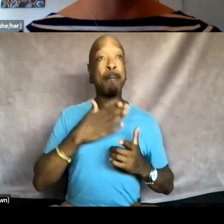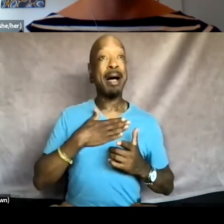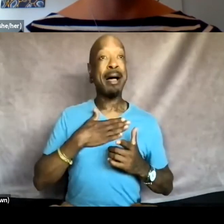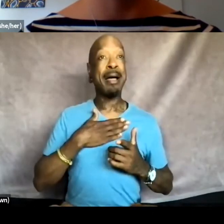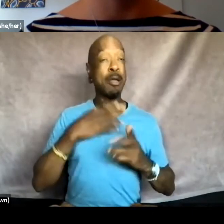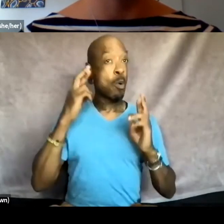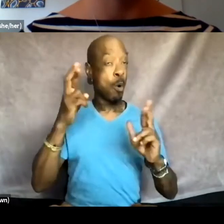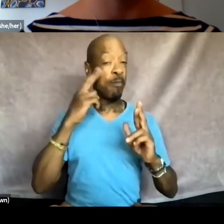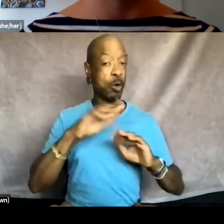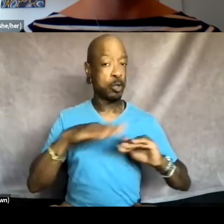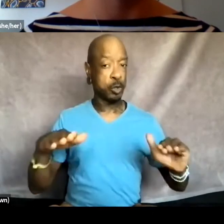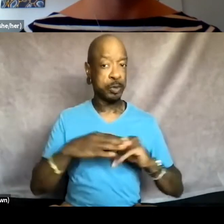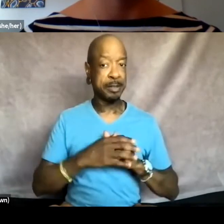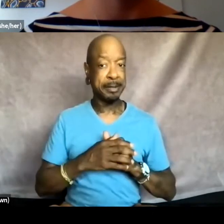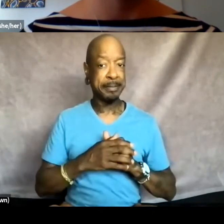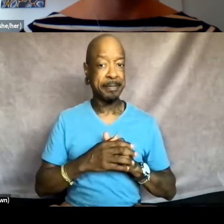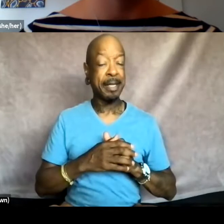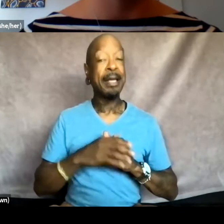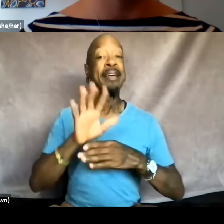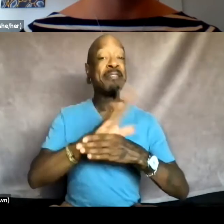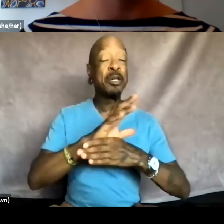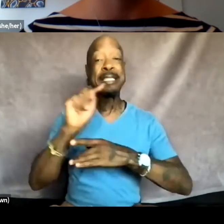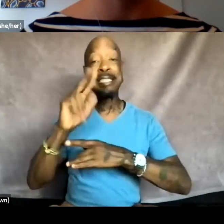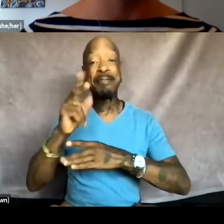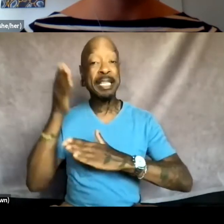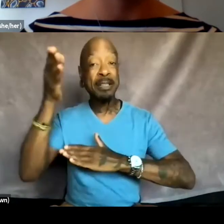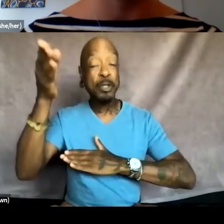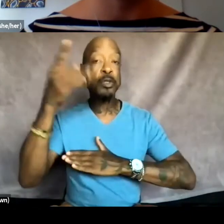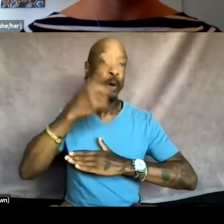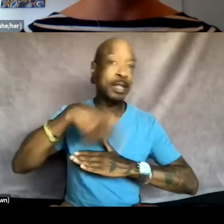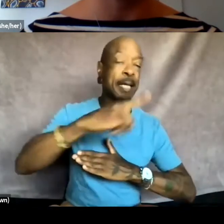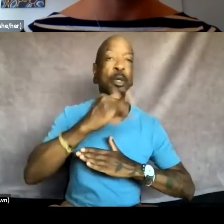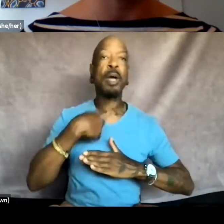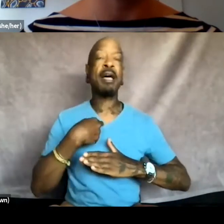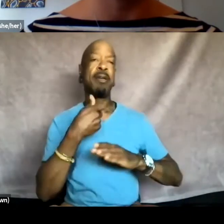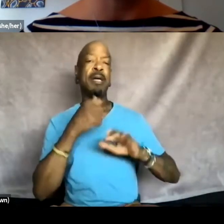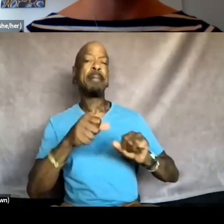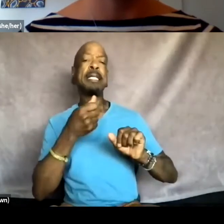Keah Brown: Film and TV in the future is for them to have autonomy, but also to be allowed